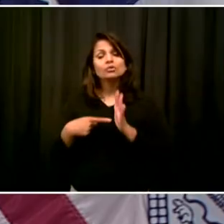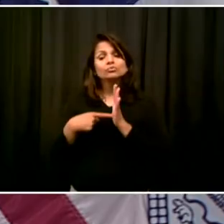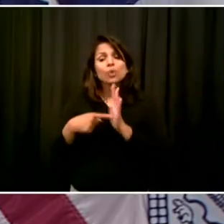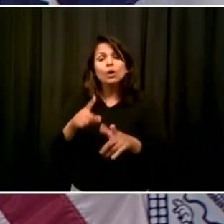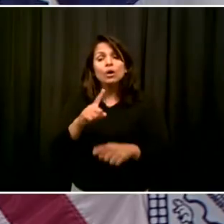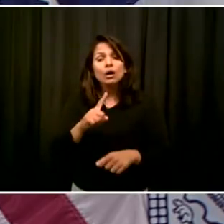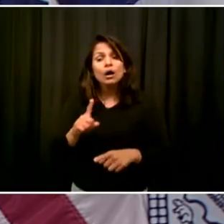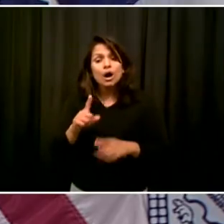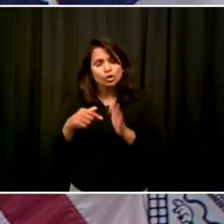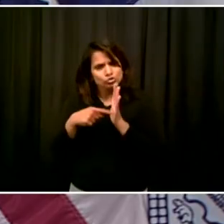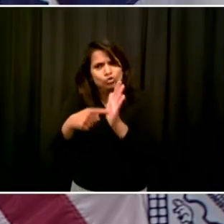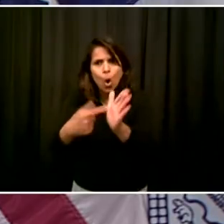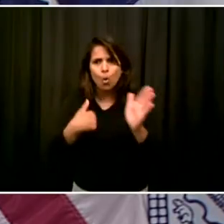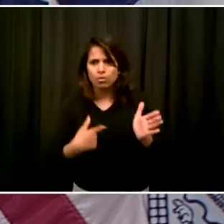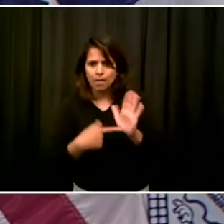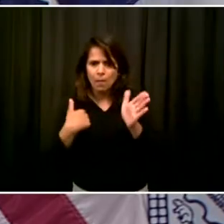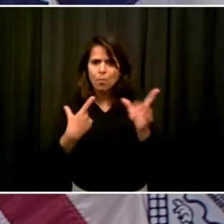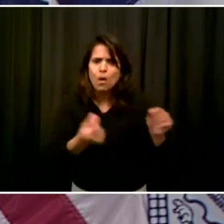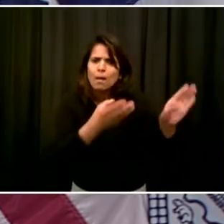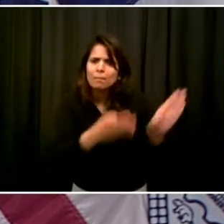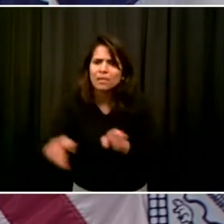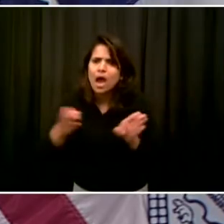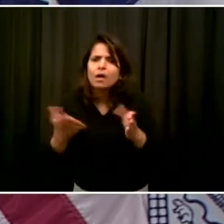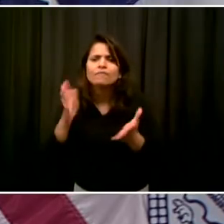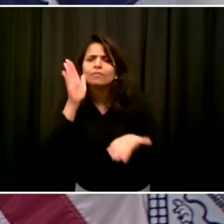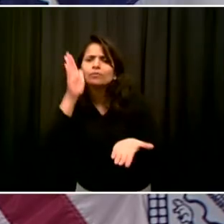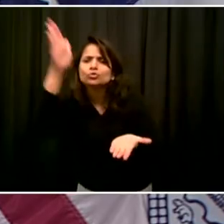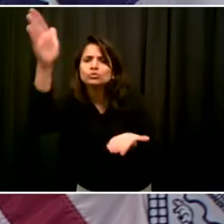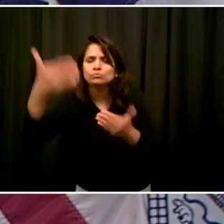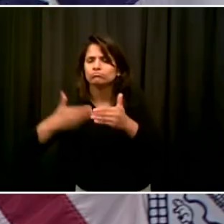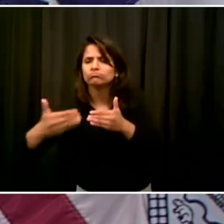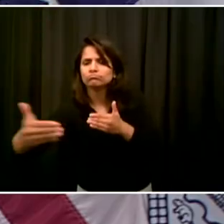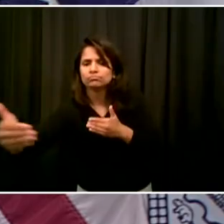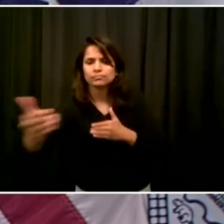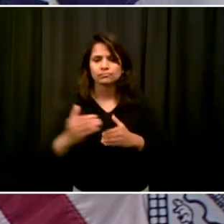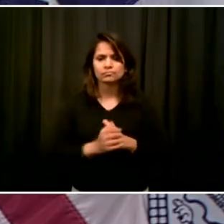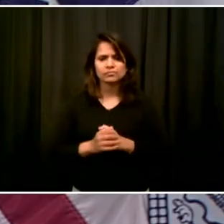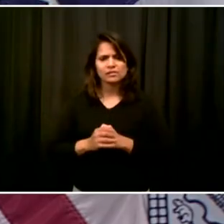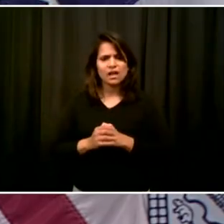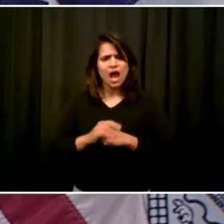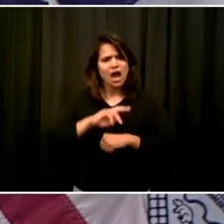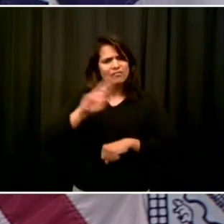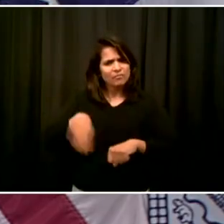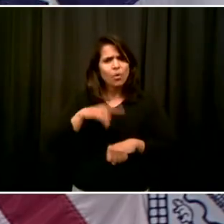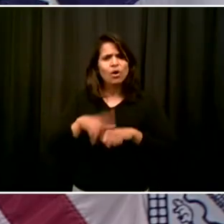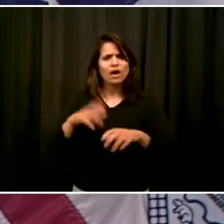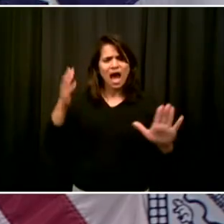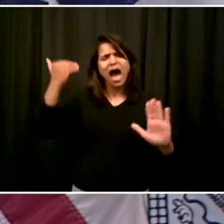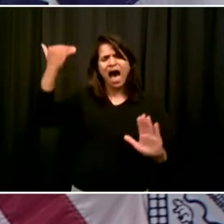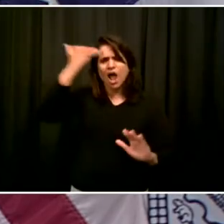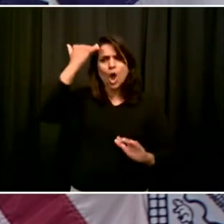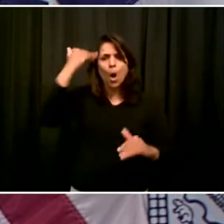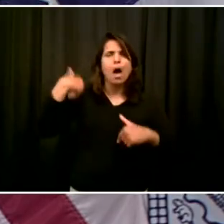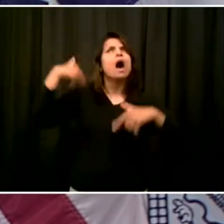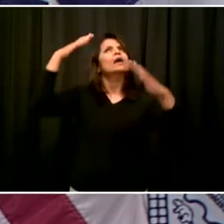THIIS S A REAL- WORLD WAY FORWARD . MARCIA, ARE THERGOE I NGT O BE CRITICS ON